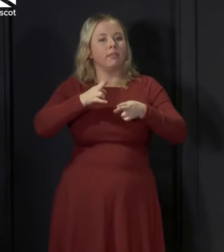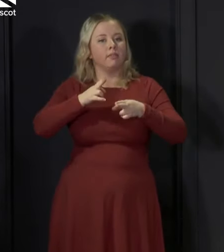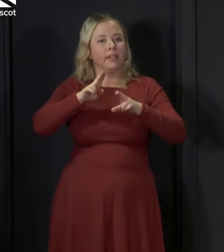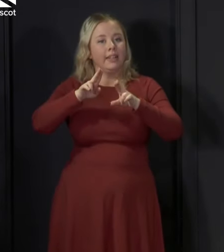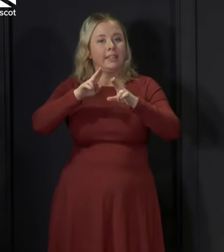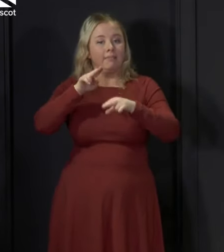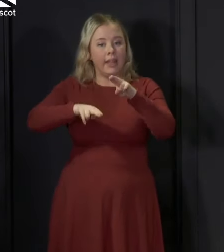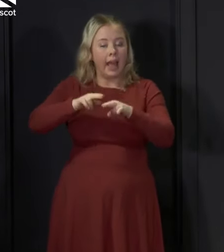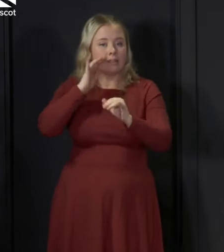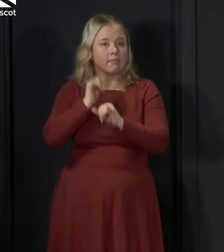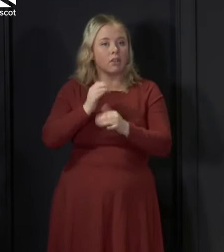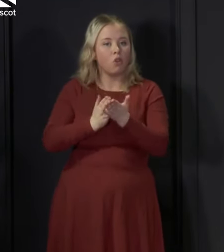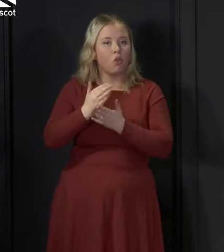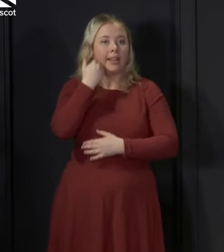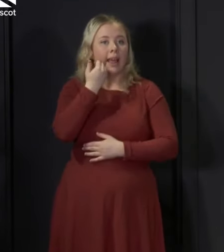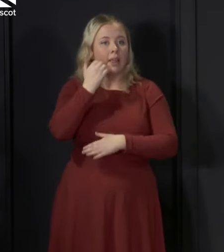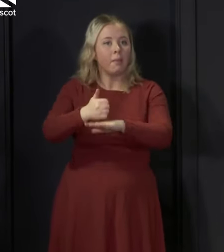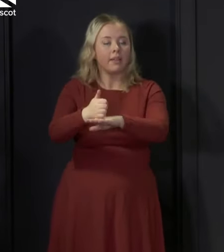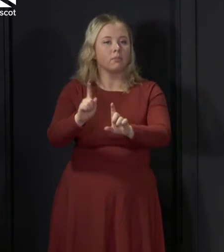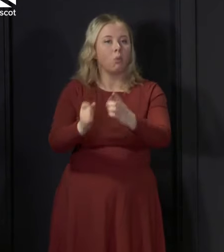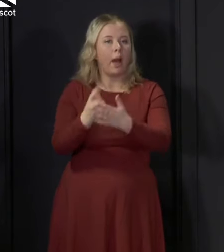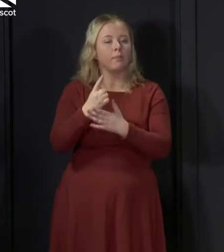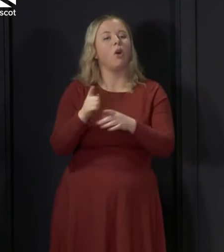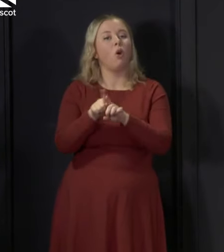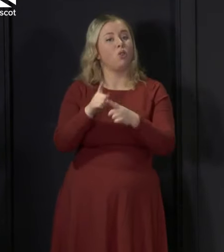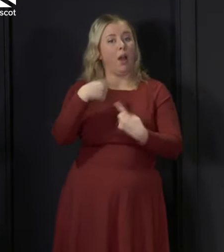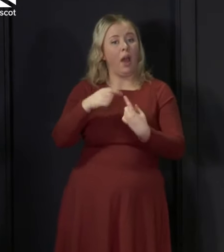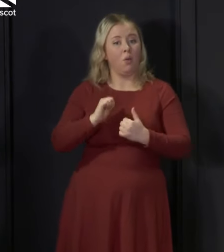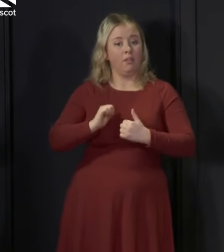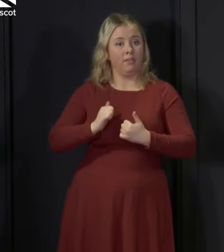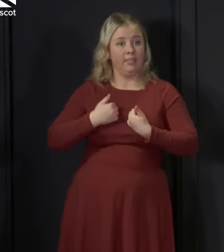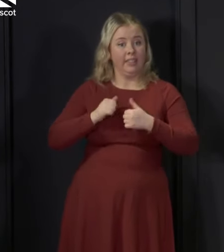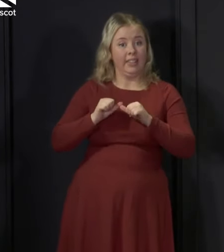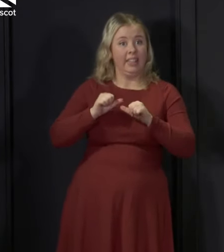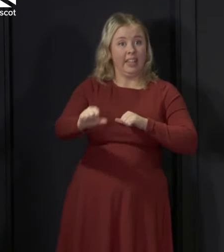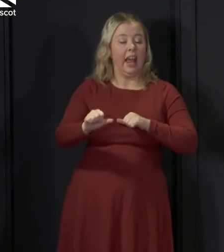what our next steps are in the extension of testing. And I guess there will be, at that